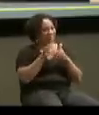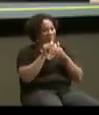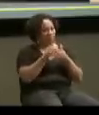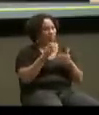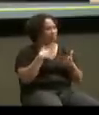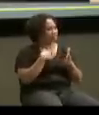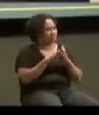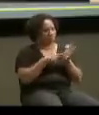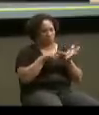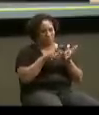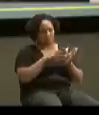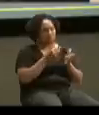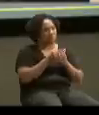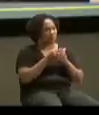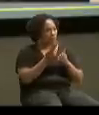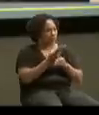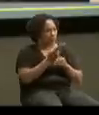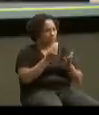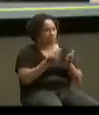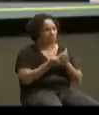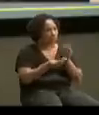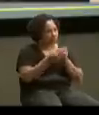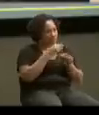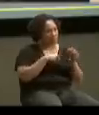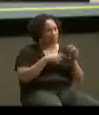WE'RE THE STEWARDS OF THE AMERICAN TAXPAYER DOLLAR.